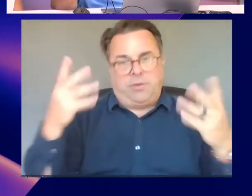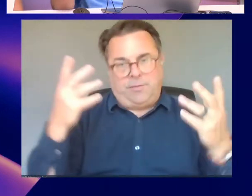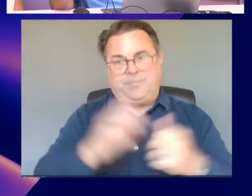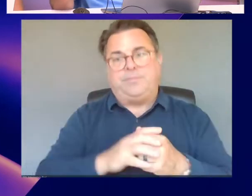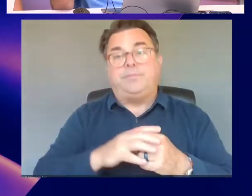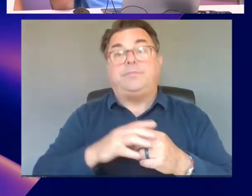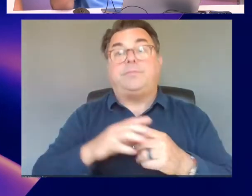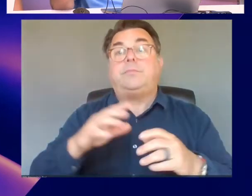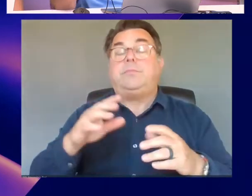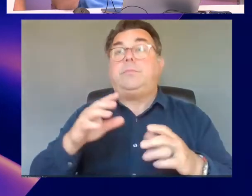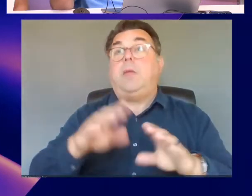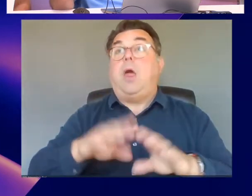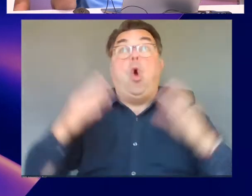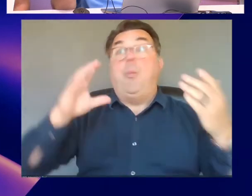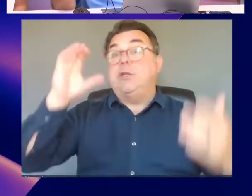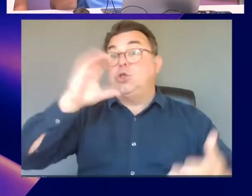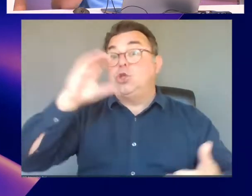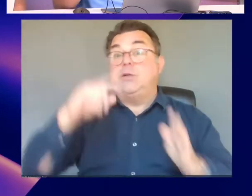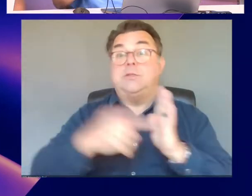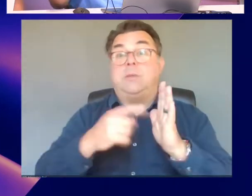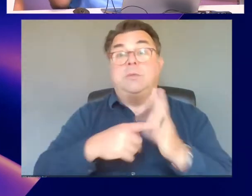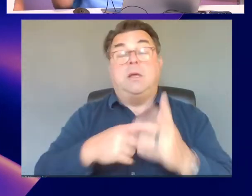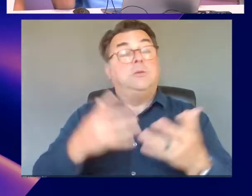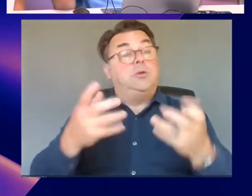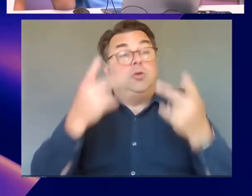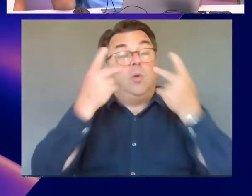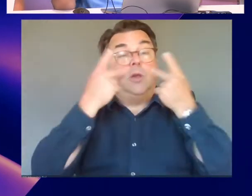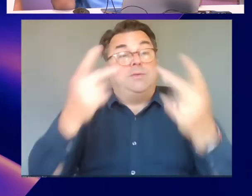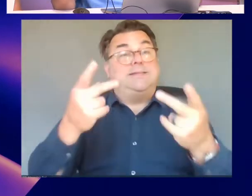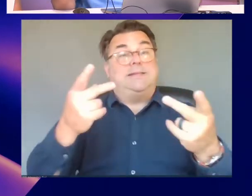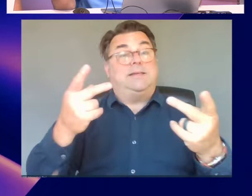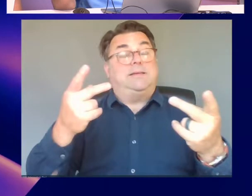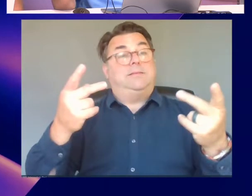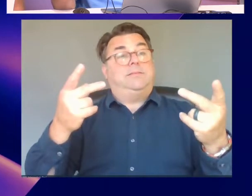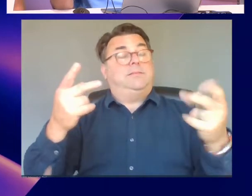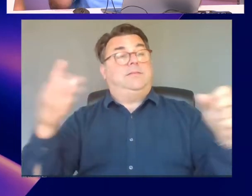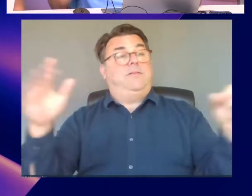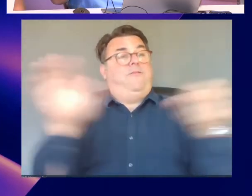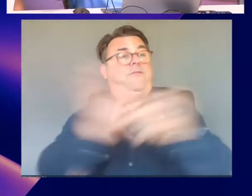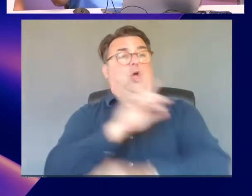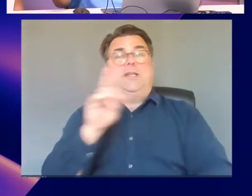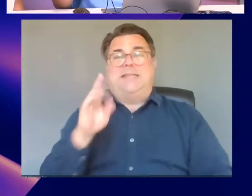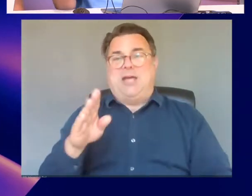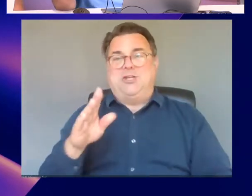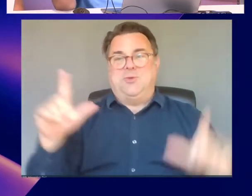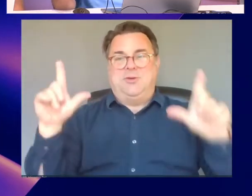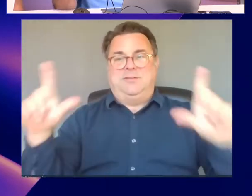Sometimes, you want to see the overall dashboard, right? Let's say you don't want customers are waiting